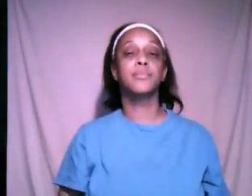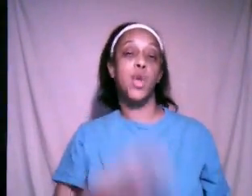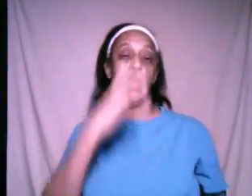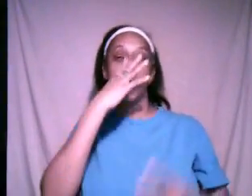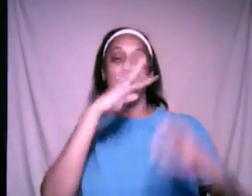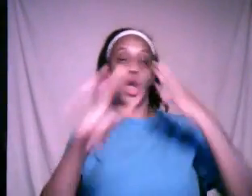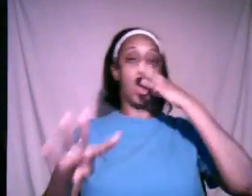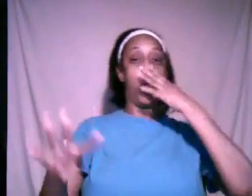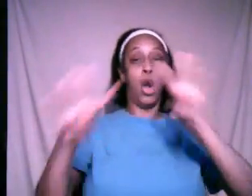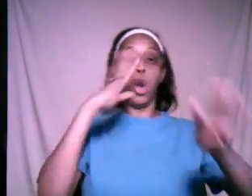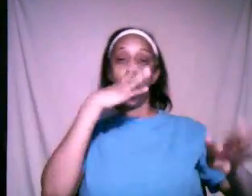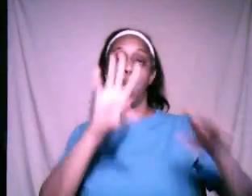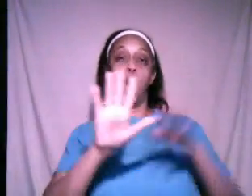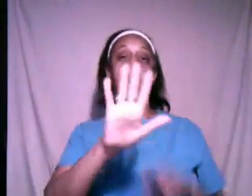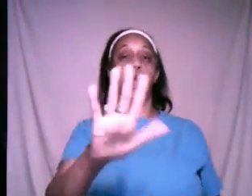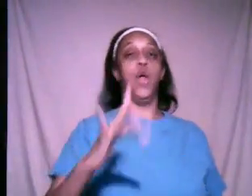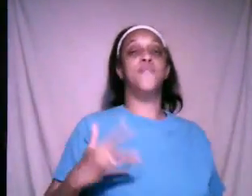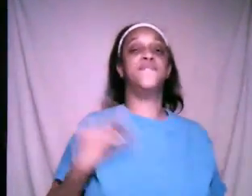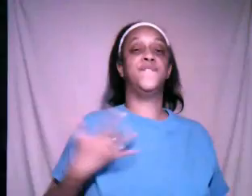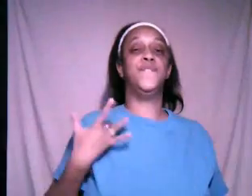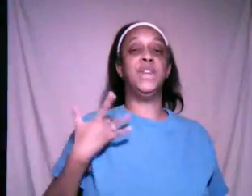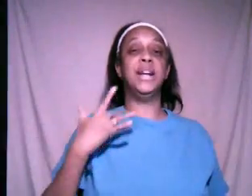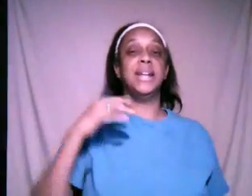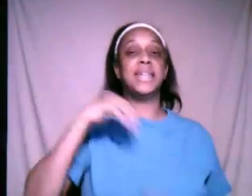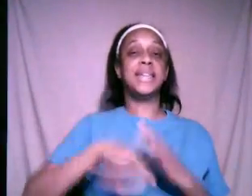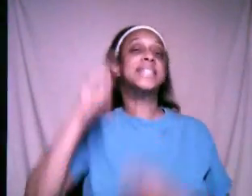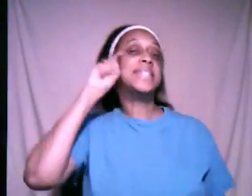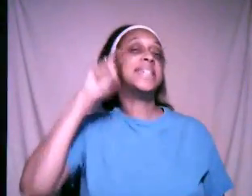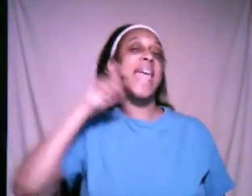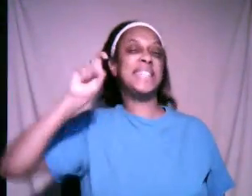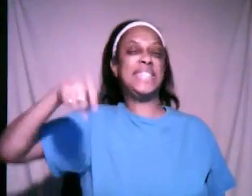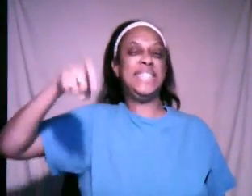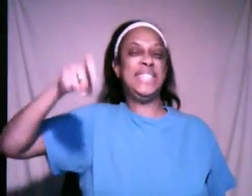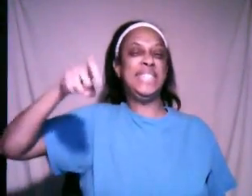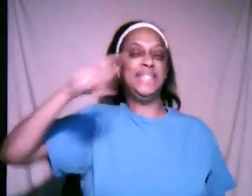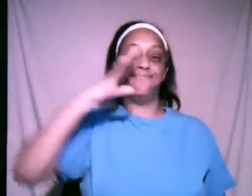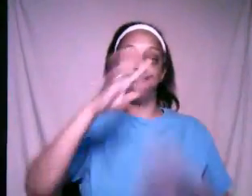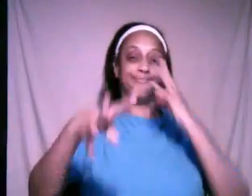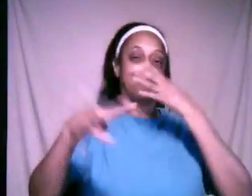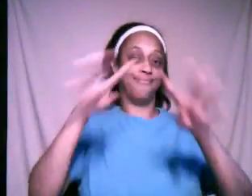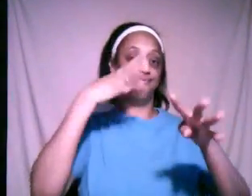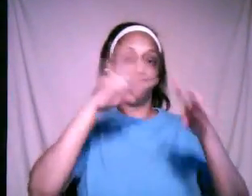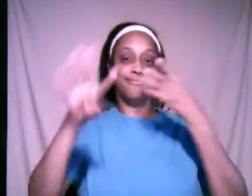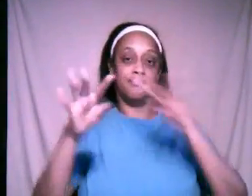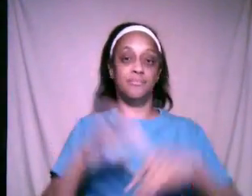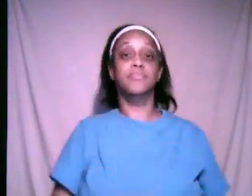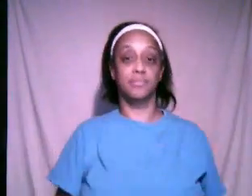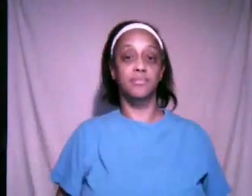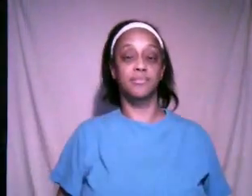* Ignored your feelings regarding sex.